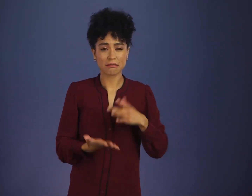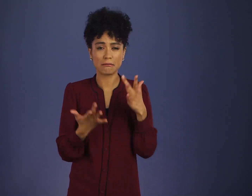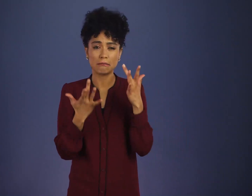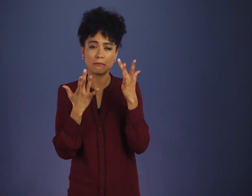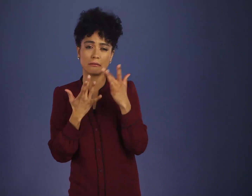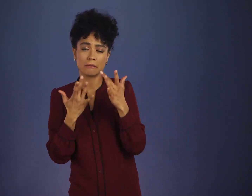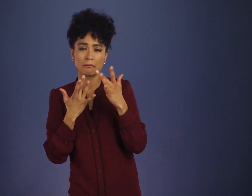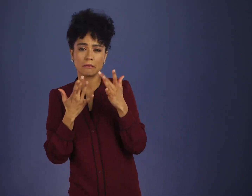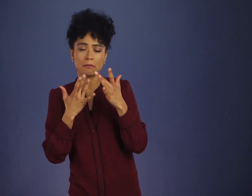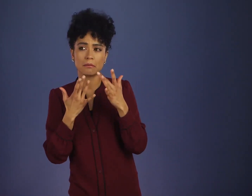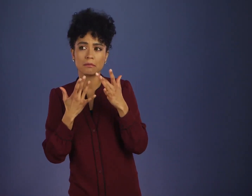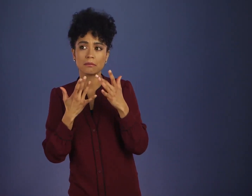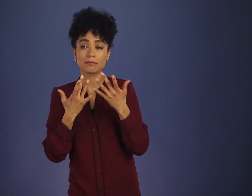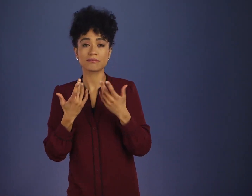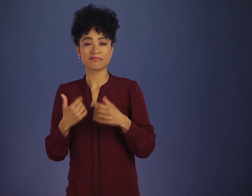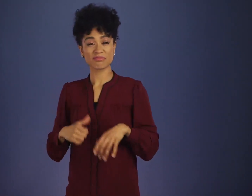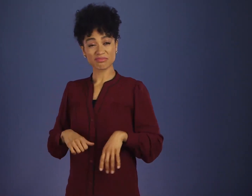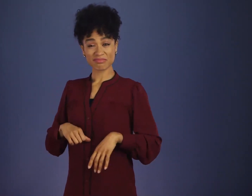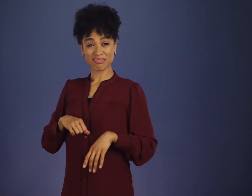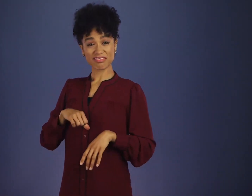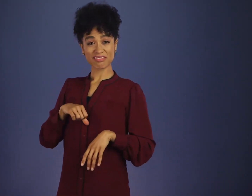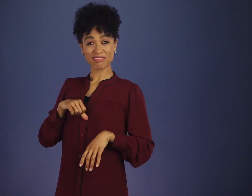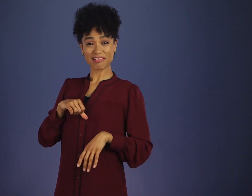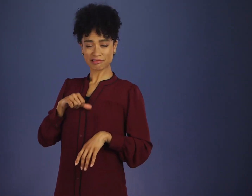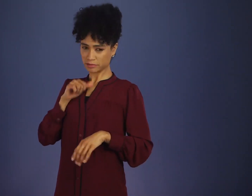self-pity, and unwarranted pride.